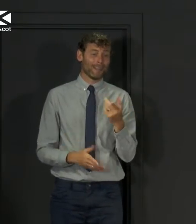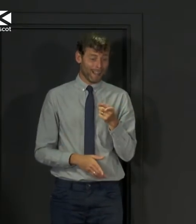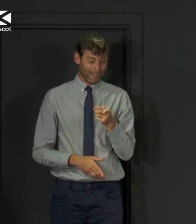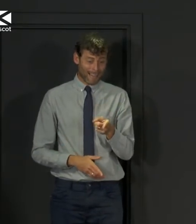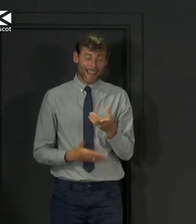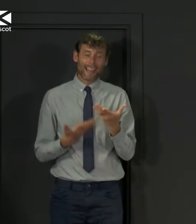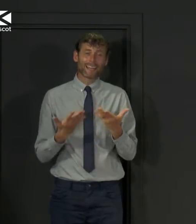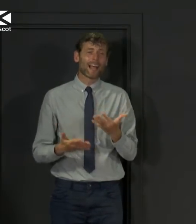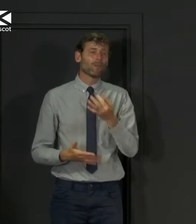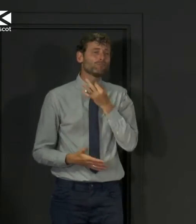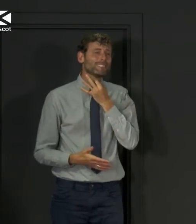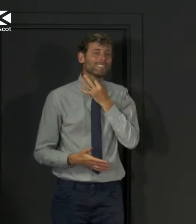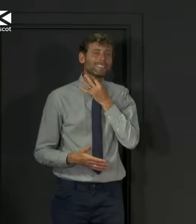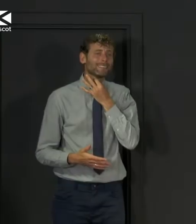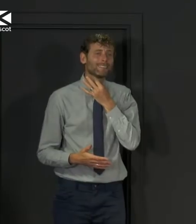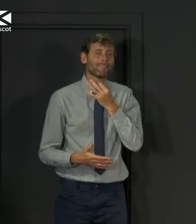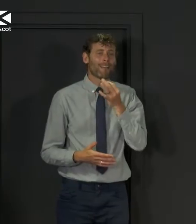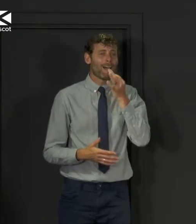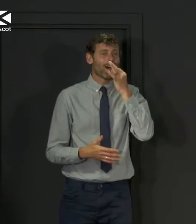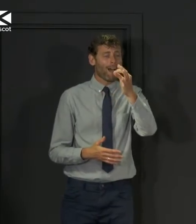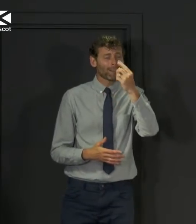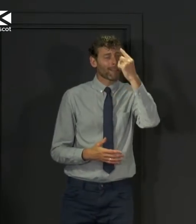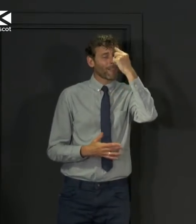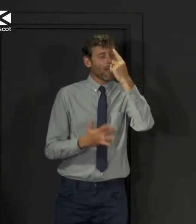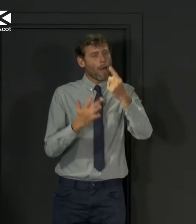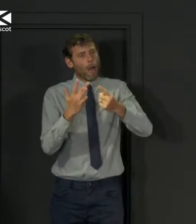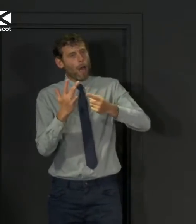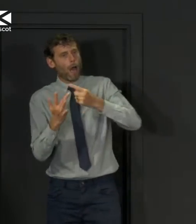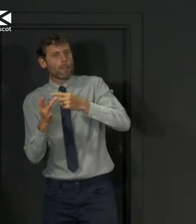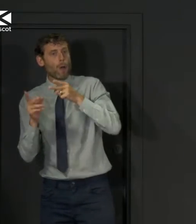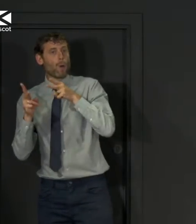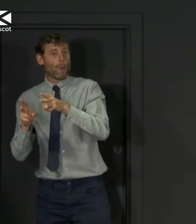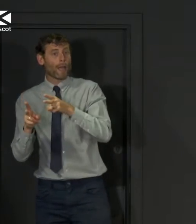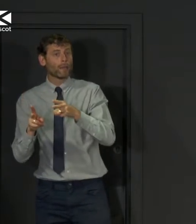ways to make your views known. I'm not asking people not to make their views known, of course